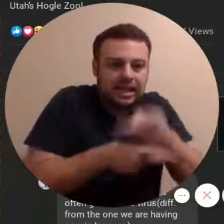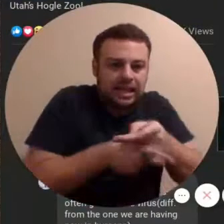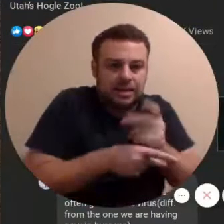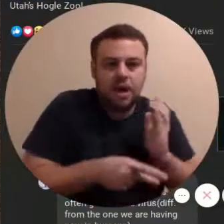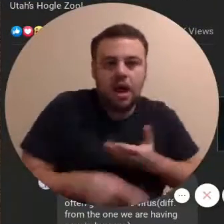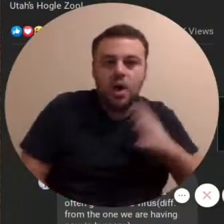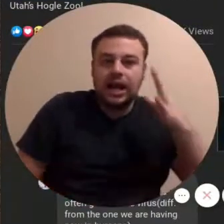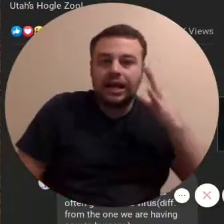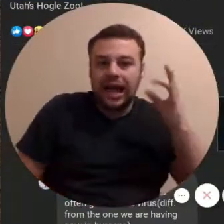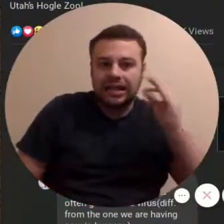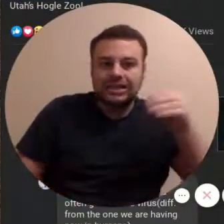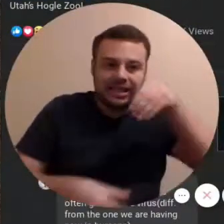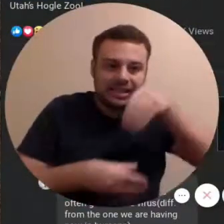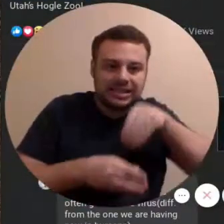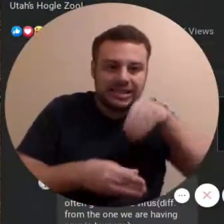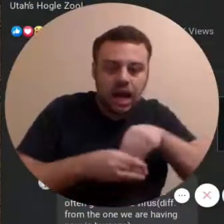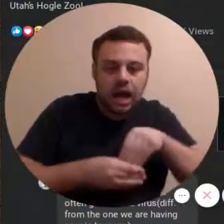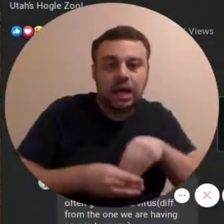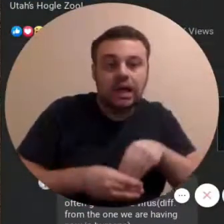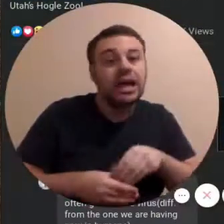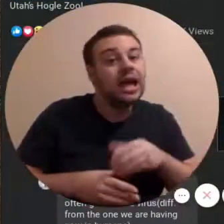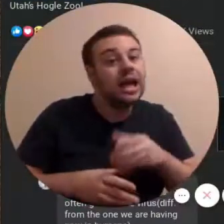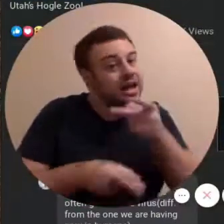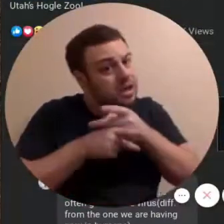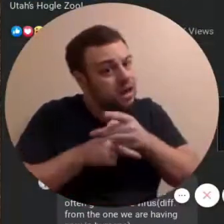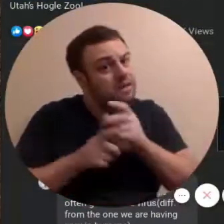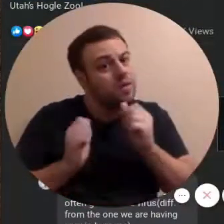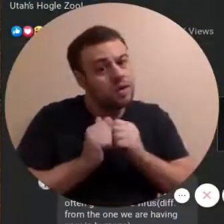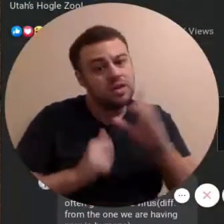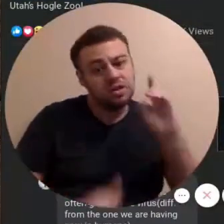when you let them out at night especially. If you have any pet ducks, or